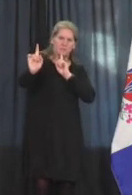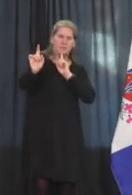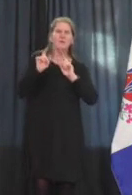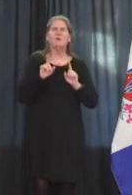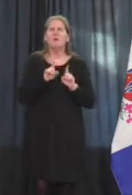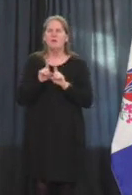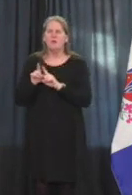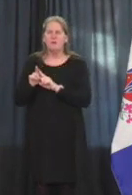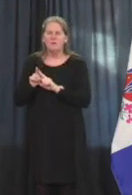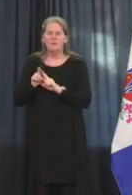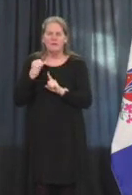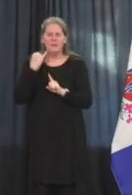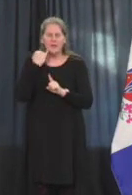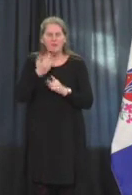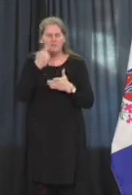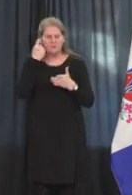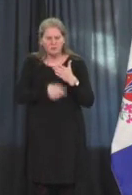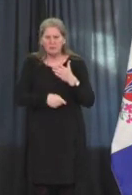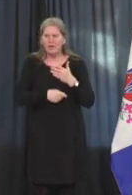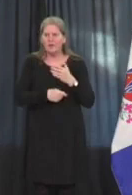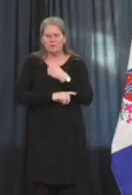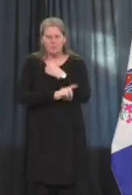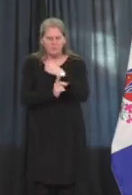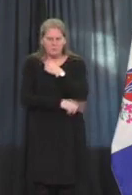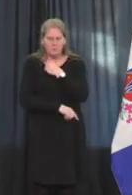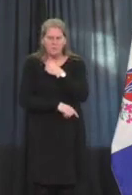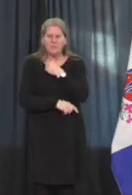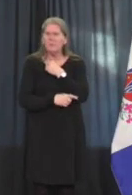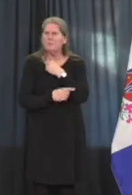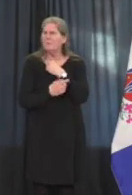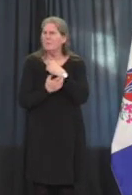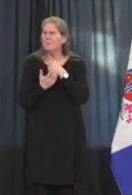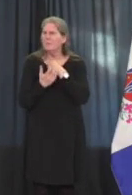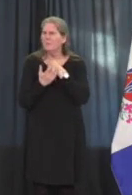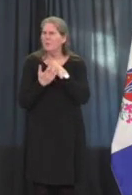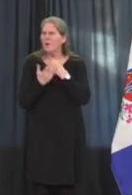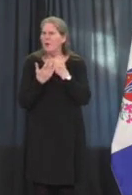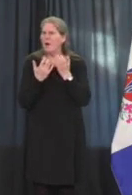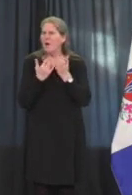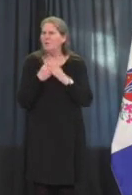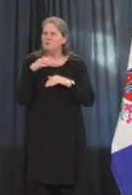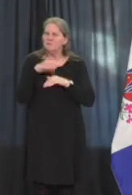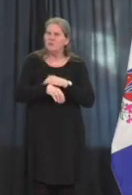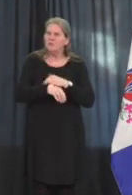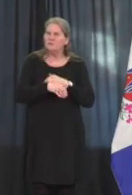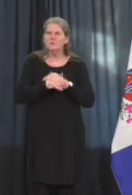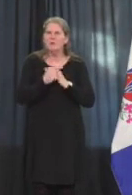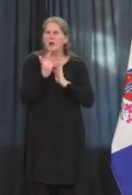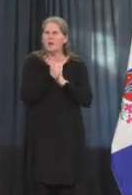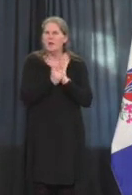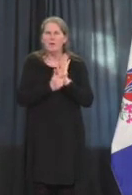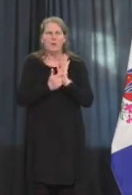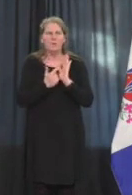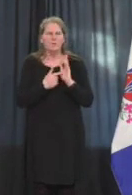WILL THE GOVERNMENT ANNOUNCE WHEN SOMEONE IS FIND OR PENALIZED UNDER THE ENFORCEMENT MEASURES ANNOUNCED TODAY?